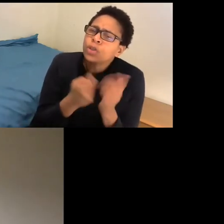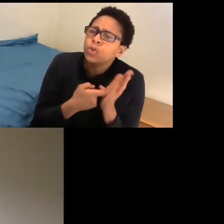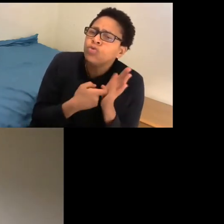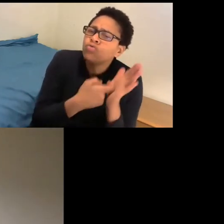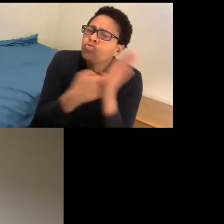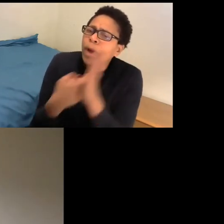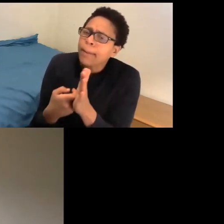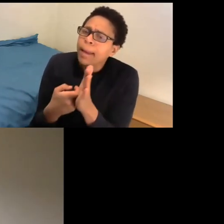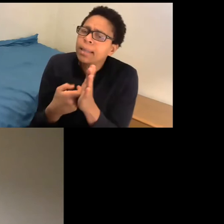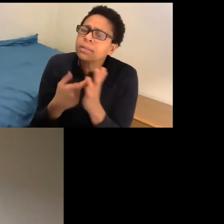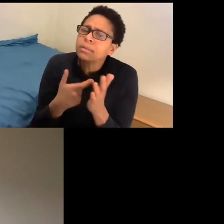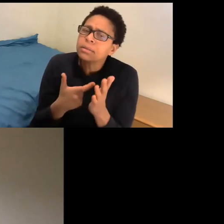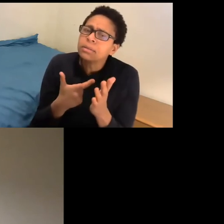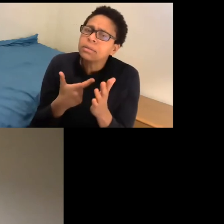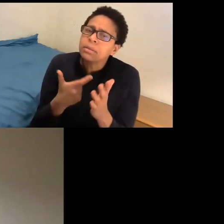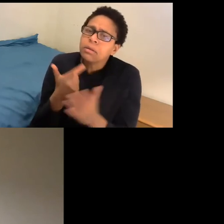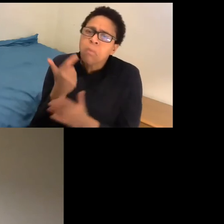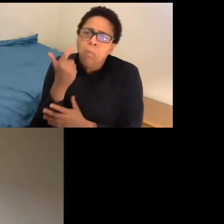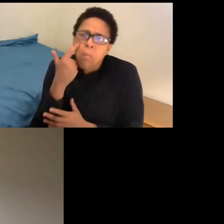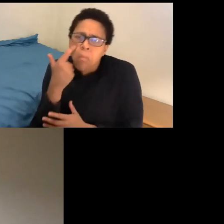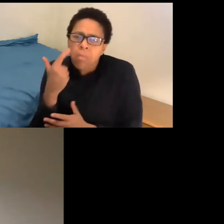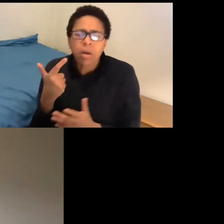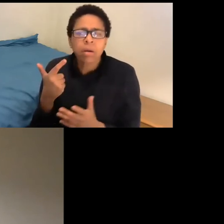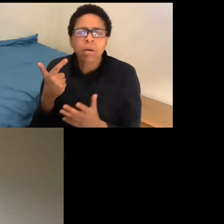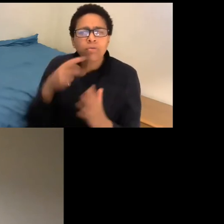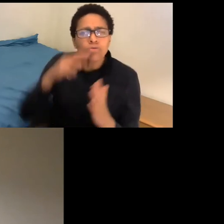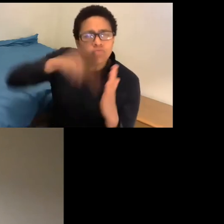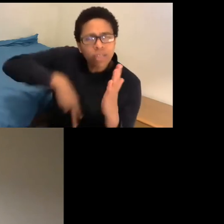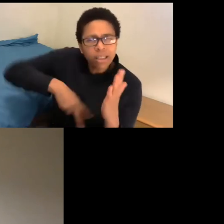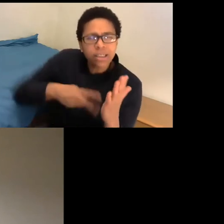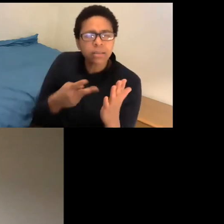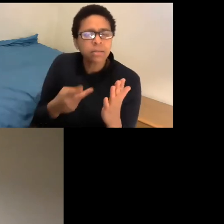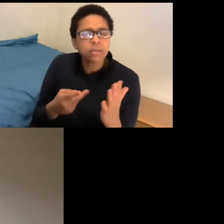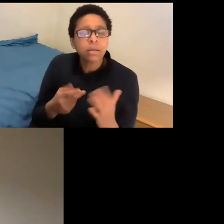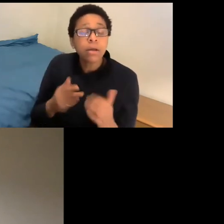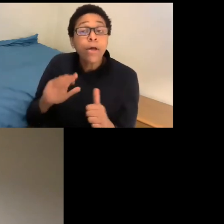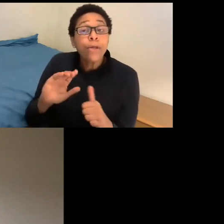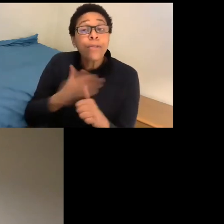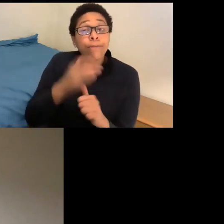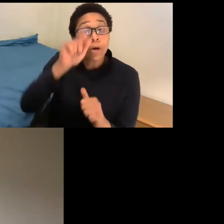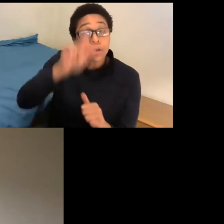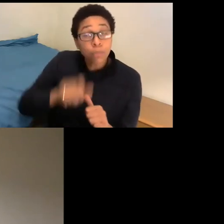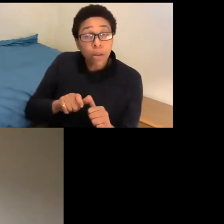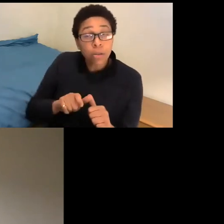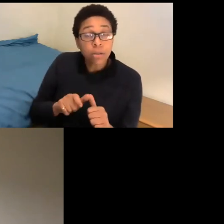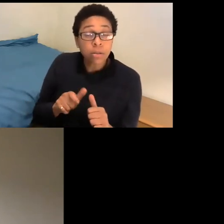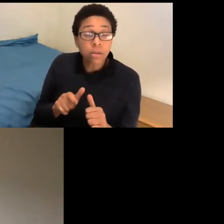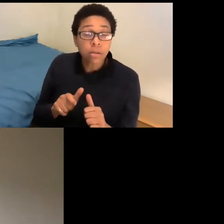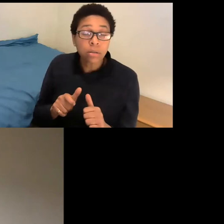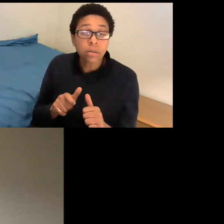Dr Shah: Yeah, I think the first person that everyone should read if they want to understand the experiences of queer Muslims is